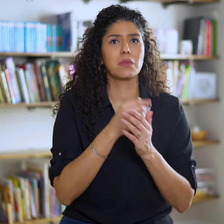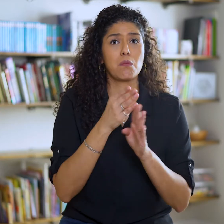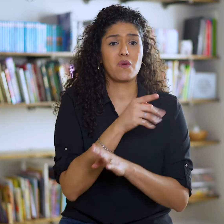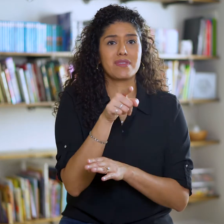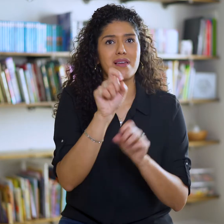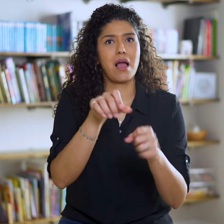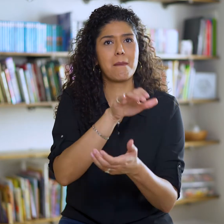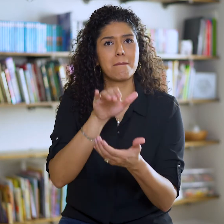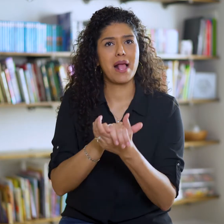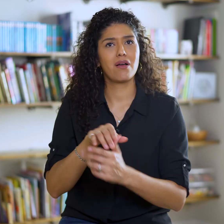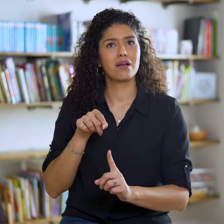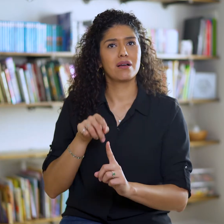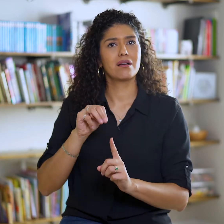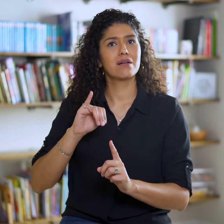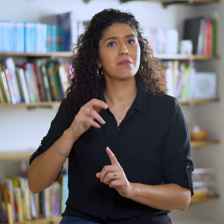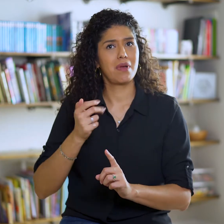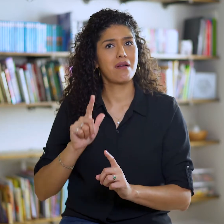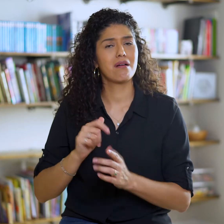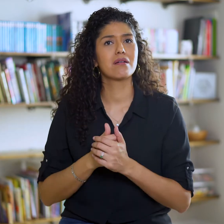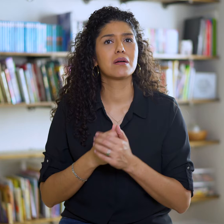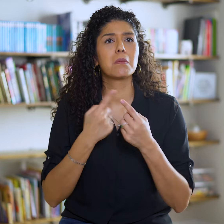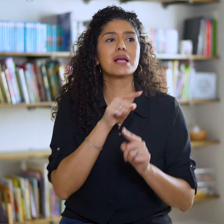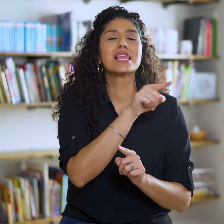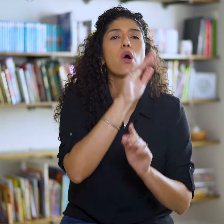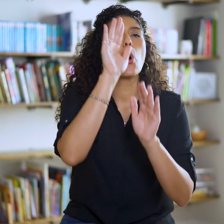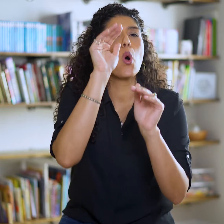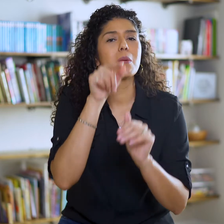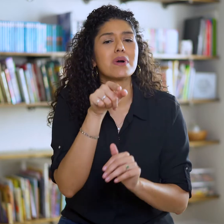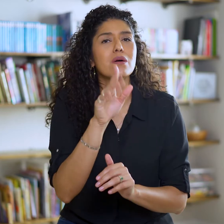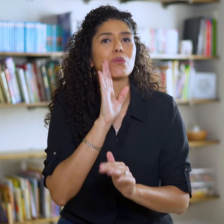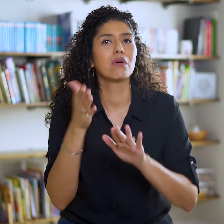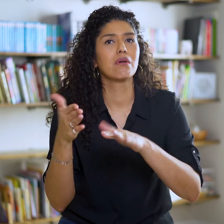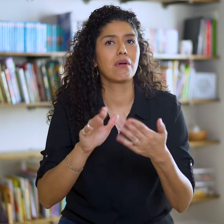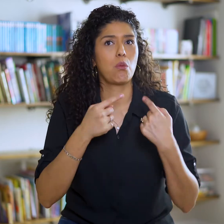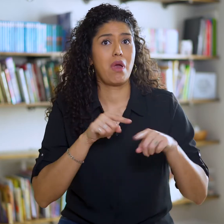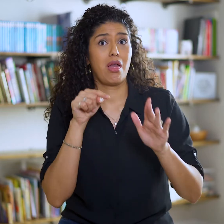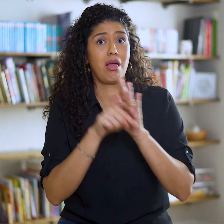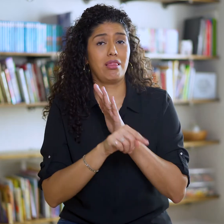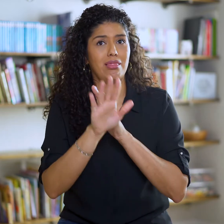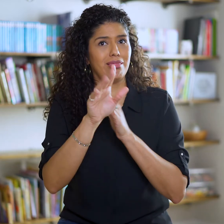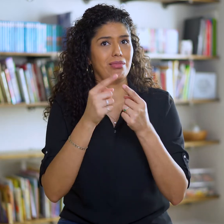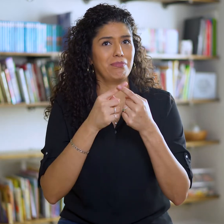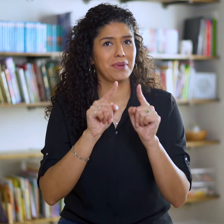in order to marry Michal, hoping David will be killed in the process.